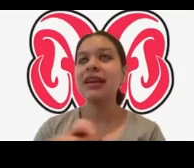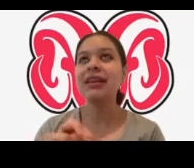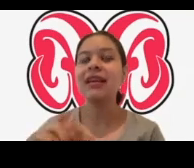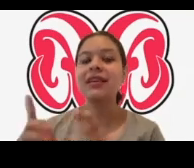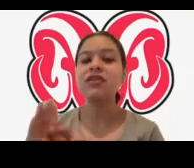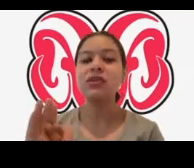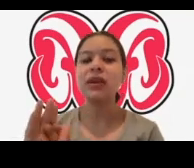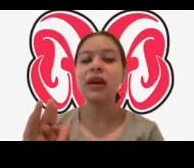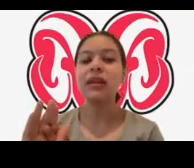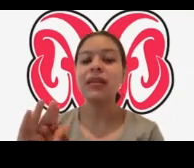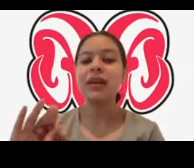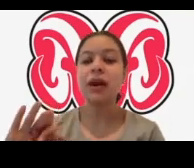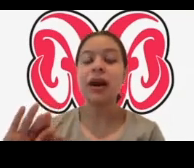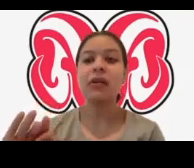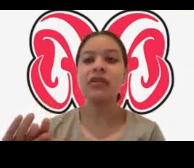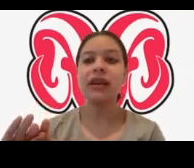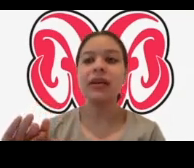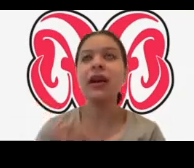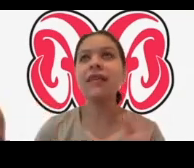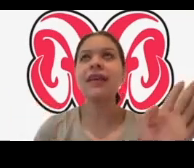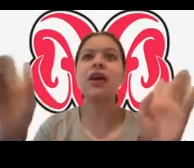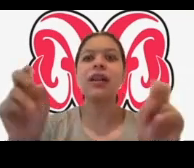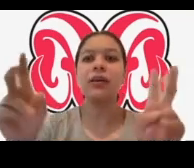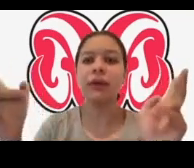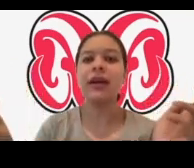take class into that they weren't allowed to like I various like not allowed, but